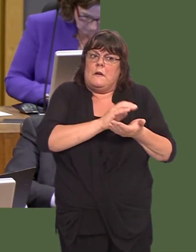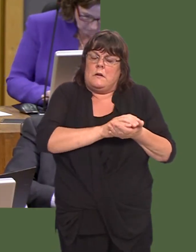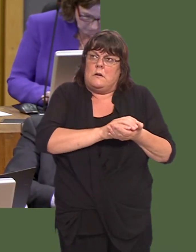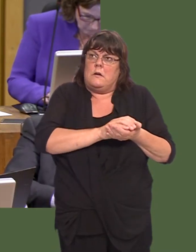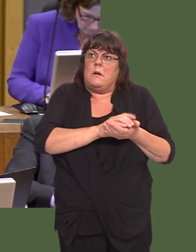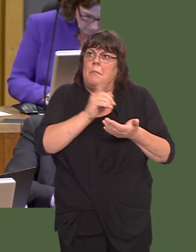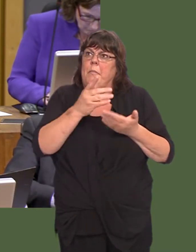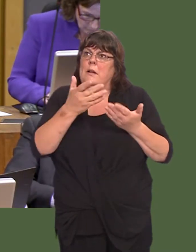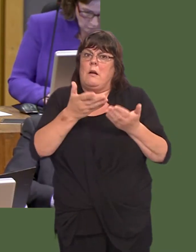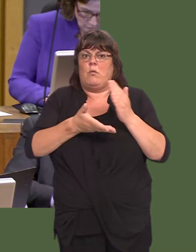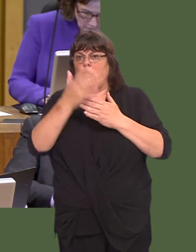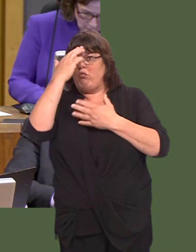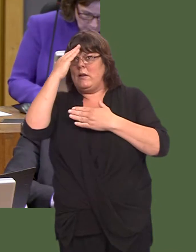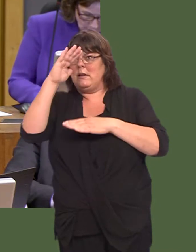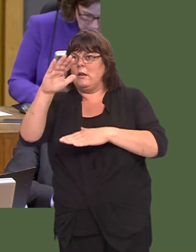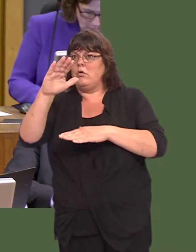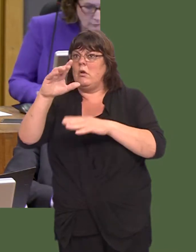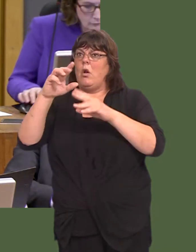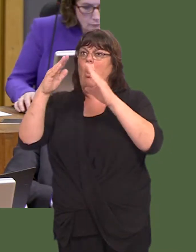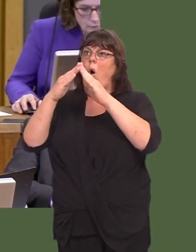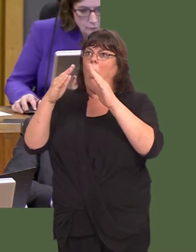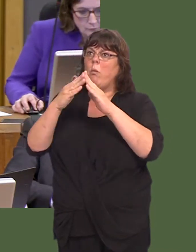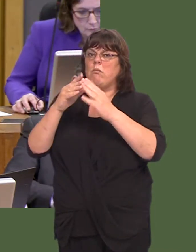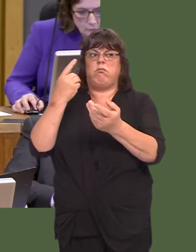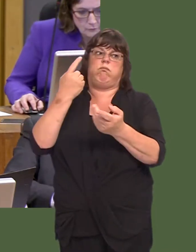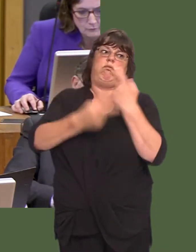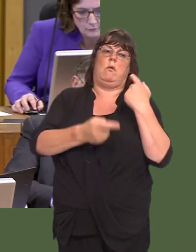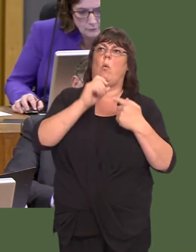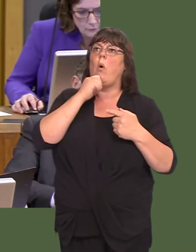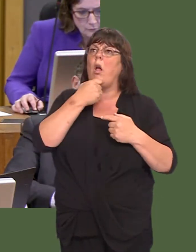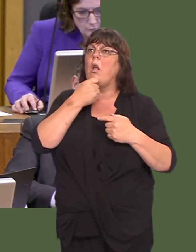Now, Jeremy Corbyn has recently said that he is not wealthy, despite earning more than